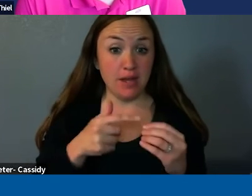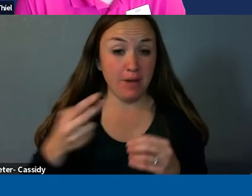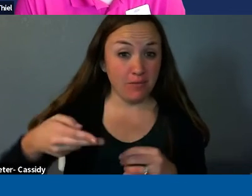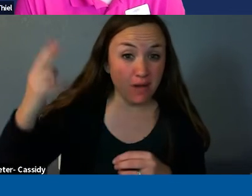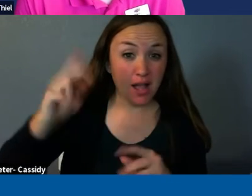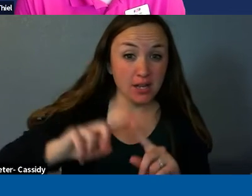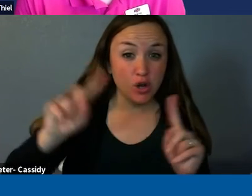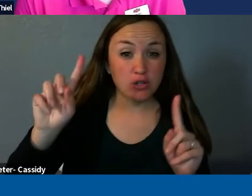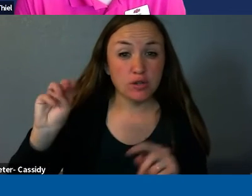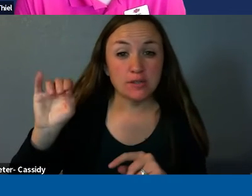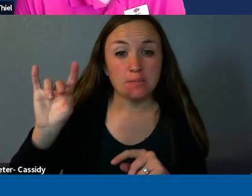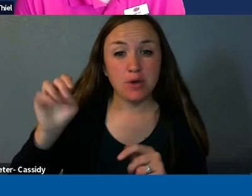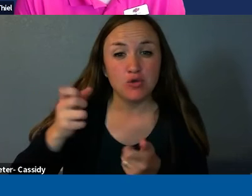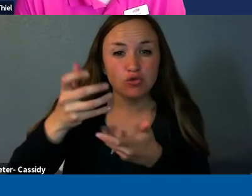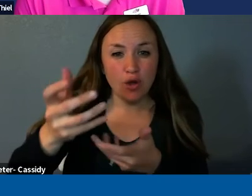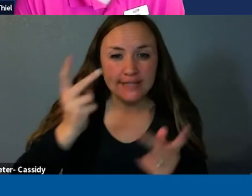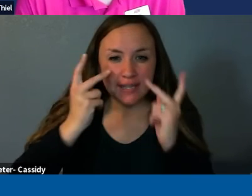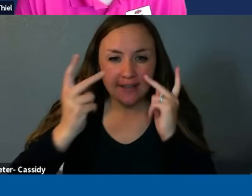causing visual reverberation?